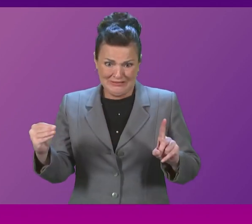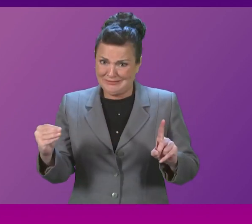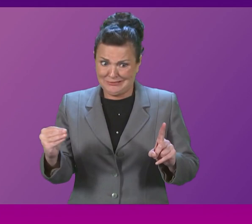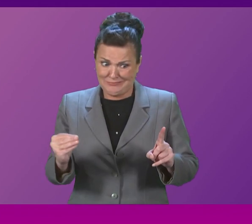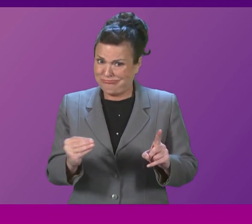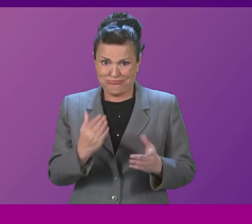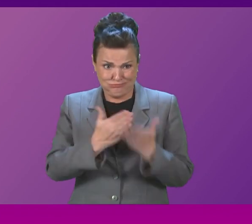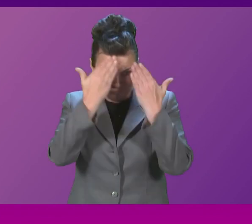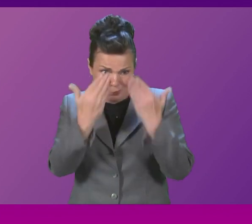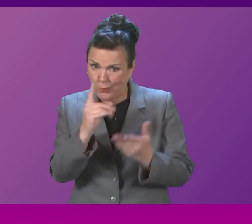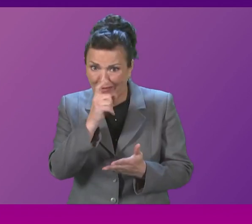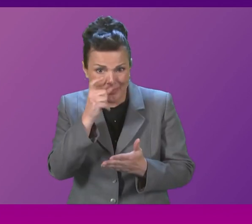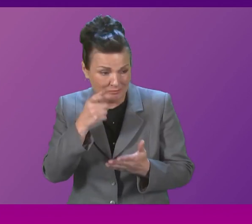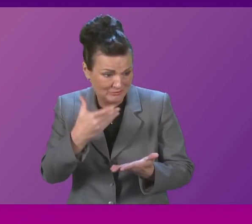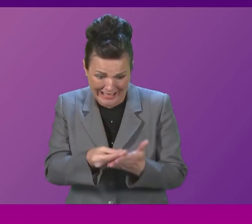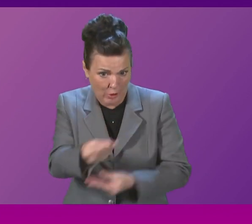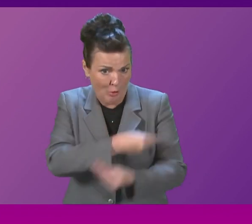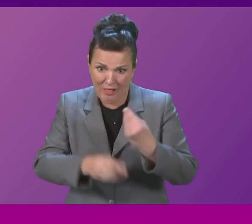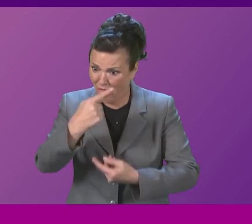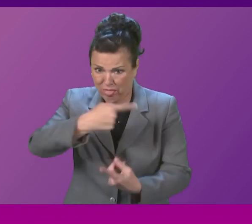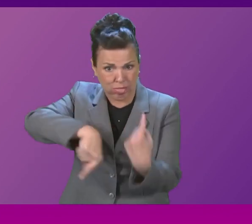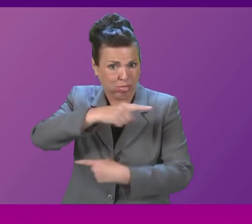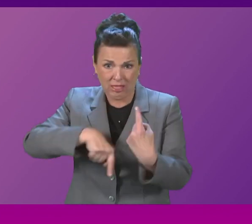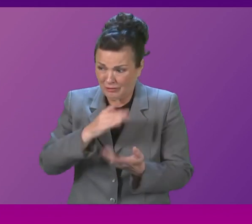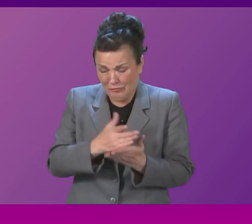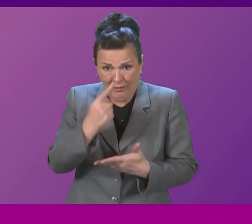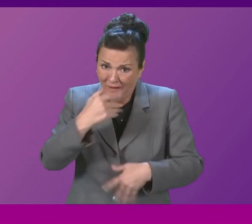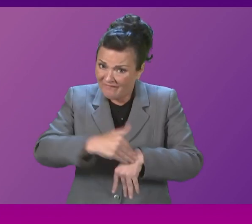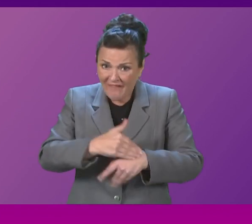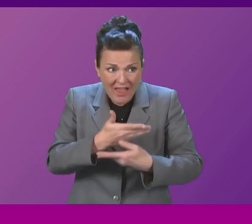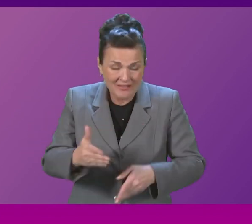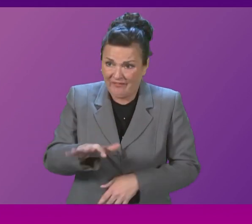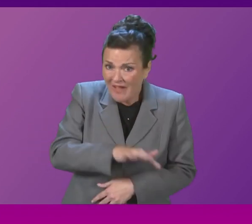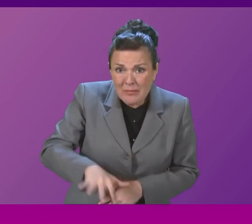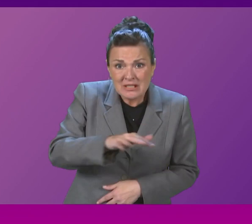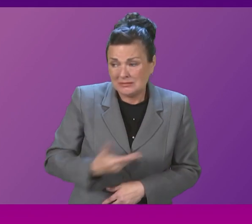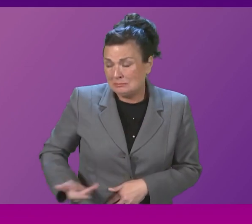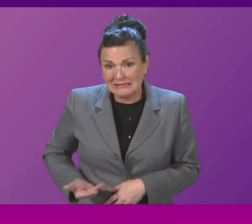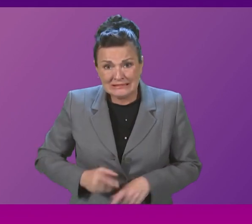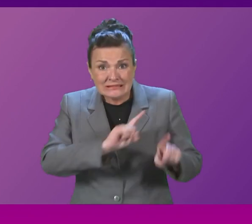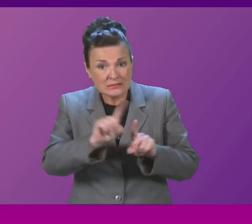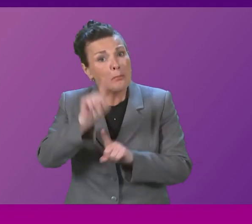be punishing for families and public services alike. Those on the lowest incomes are most exposed.